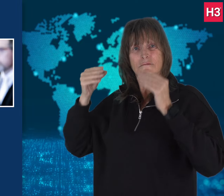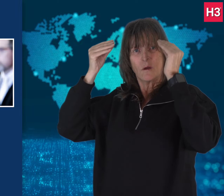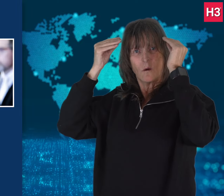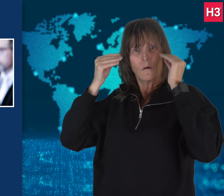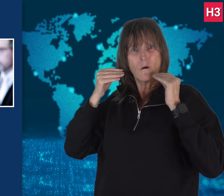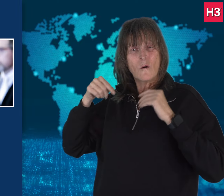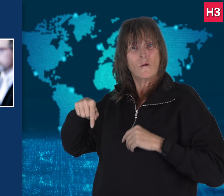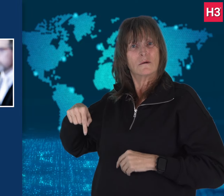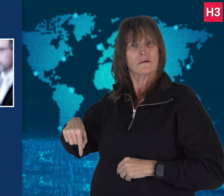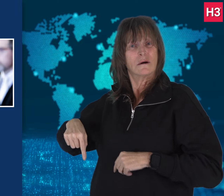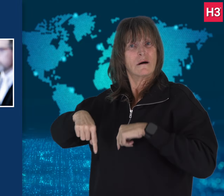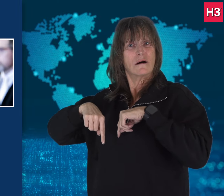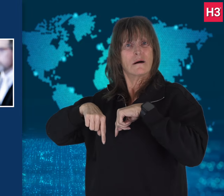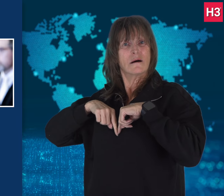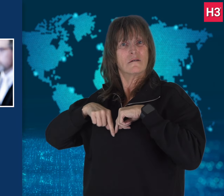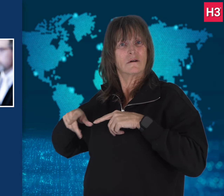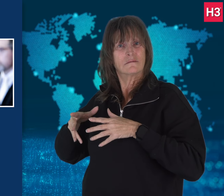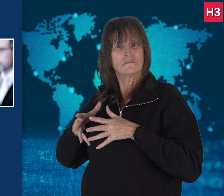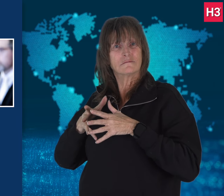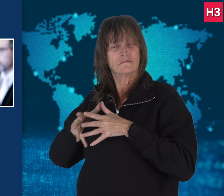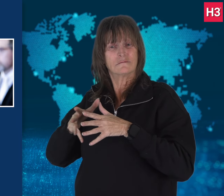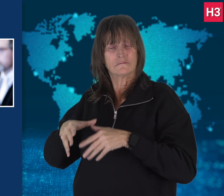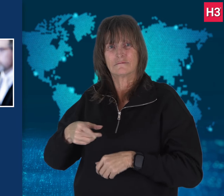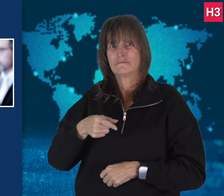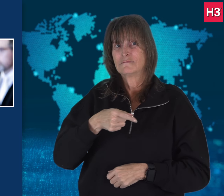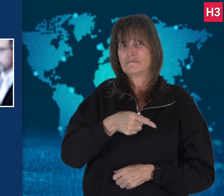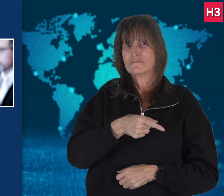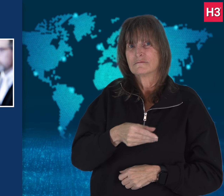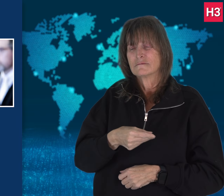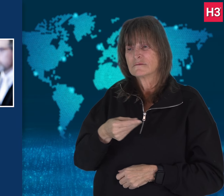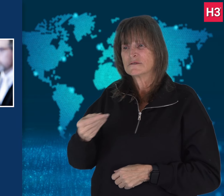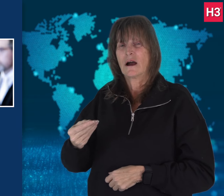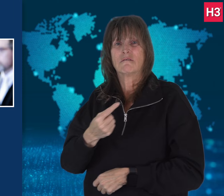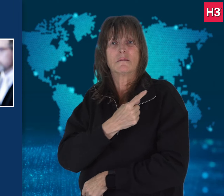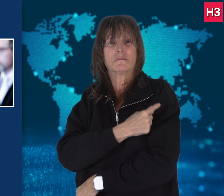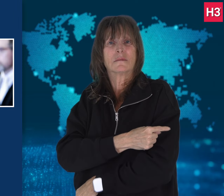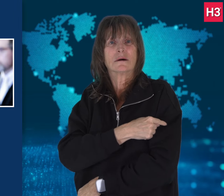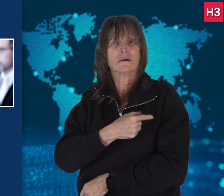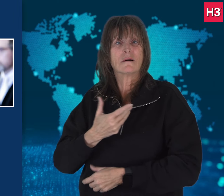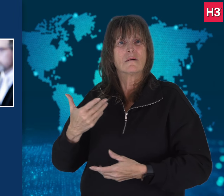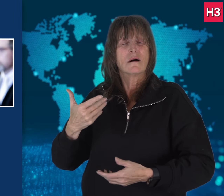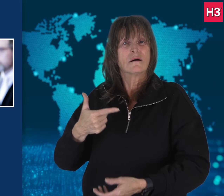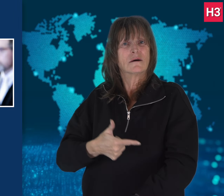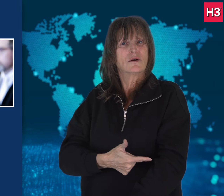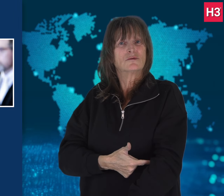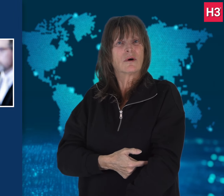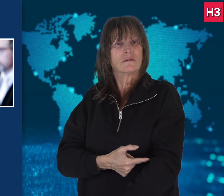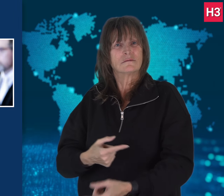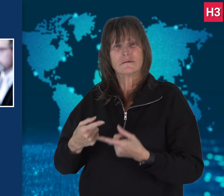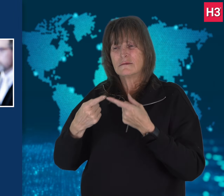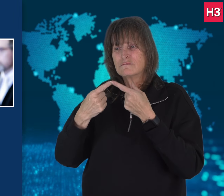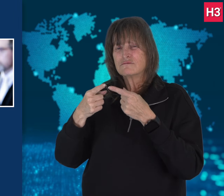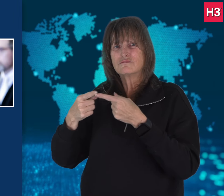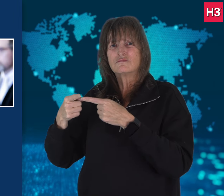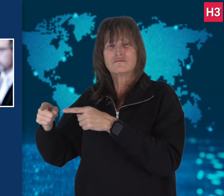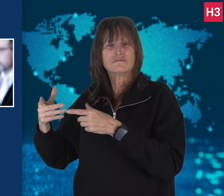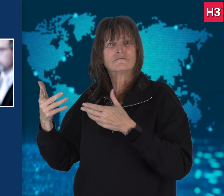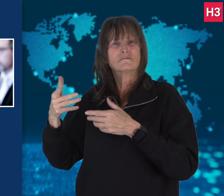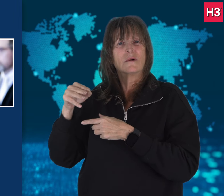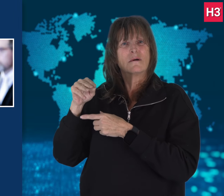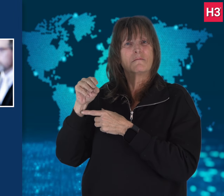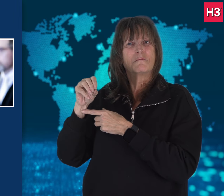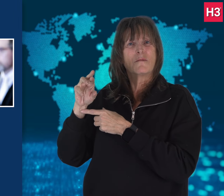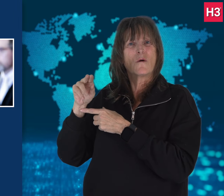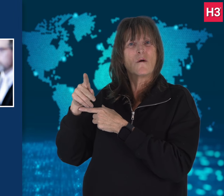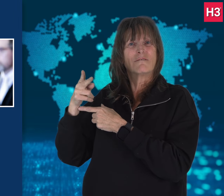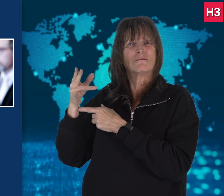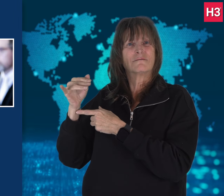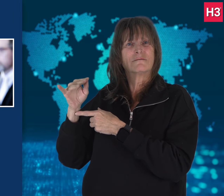such as morphine and midazolam, a strong sedative that relaxes the body